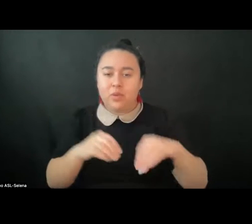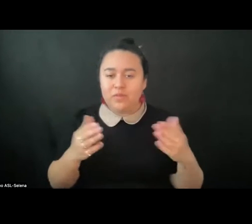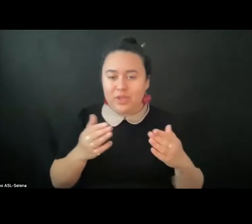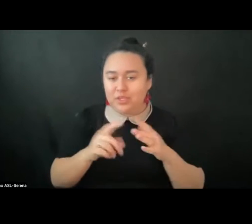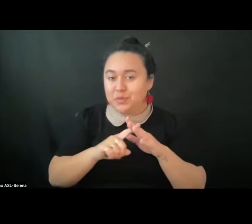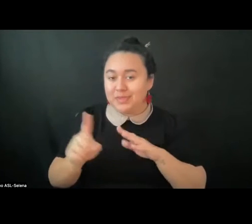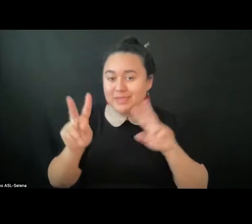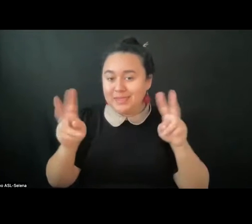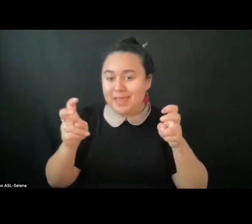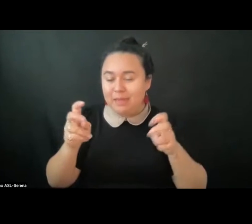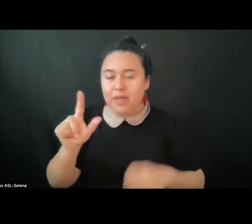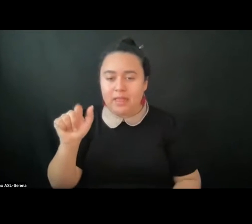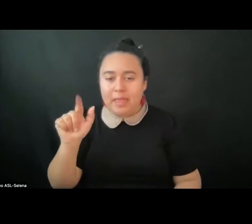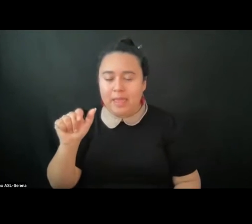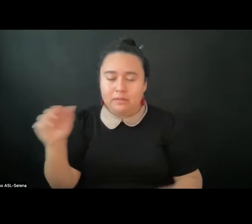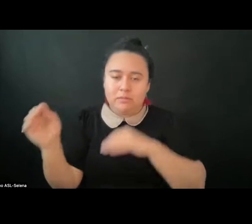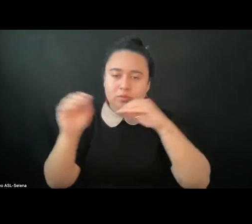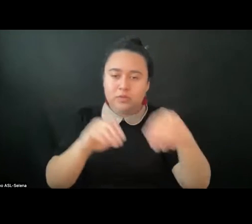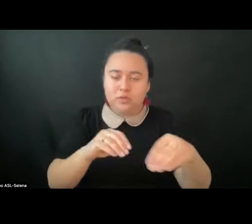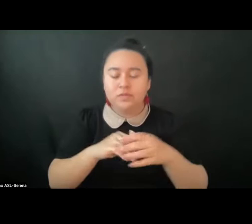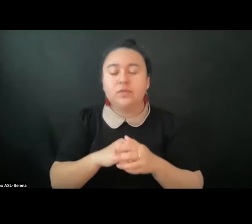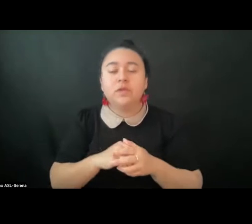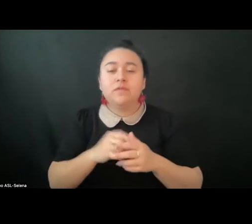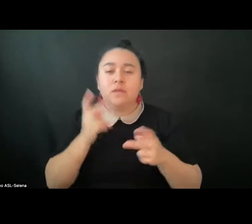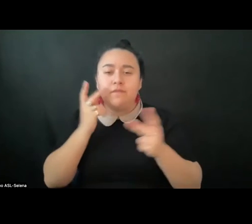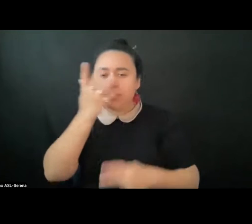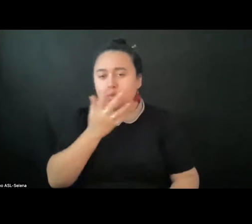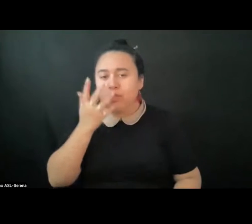description, I'm a Black woman, wearing a beanie and a cozy sweater.